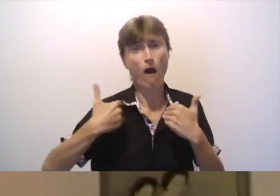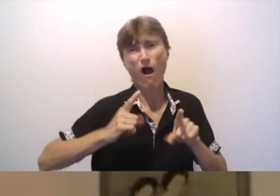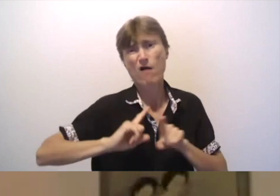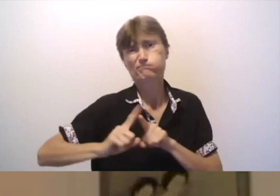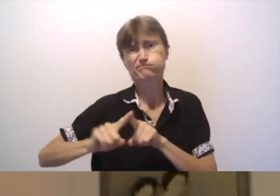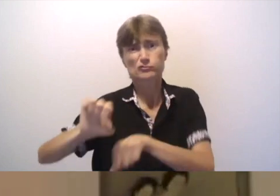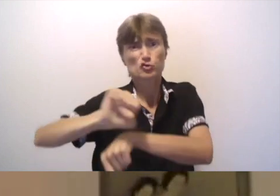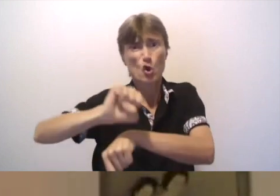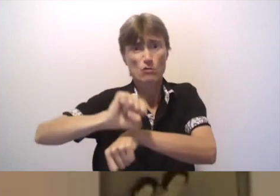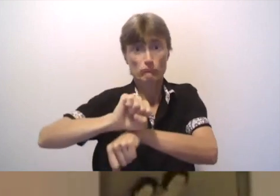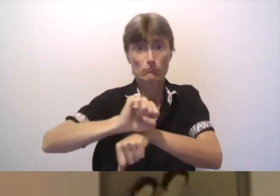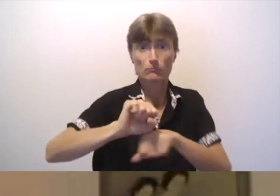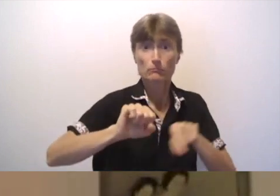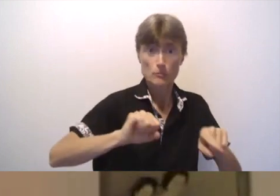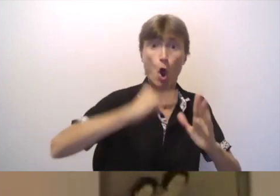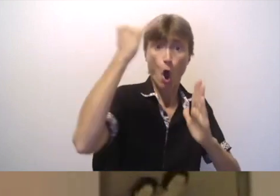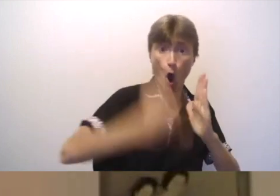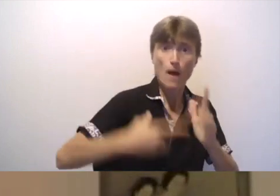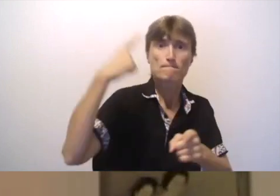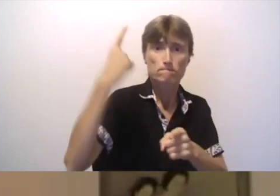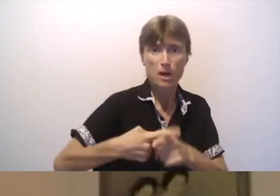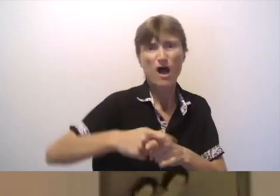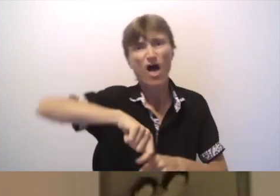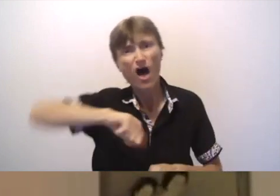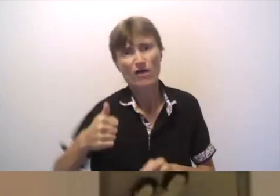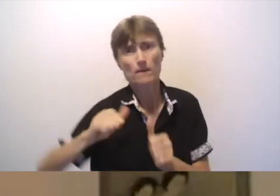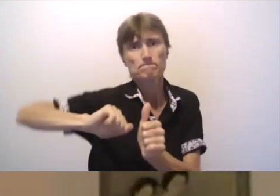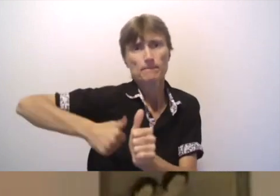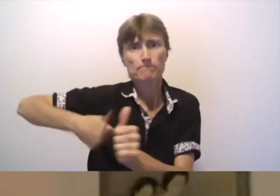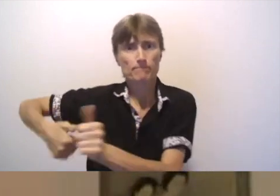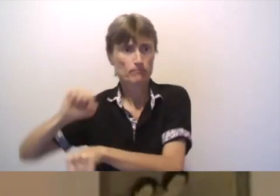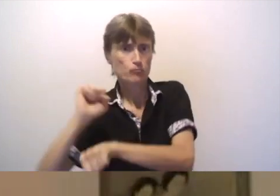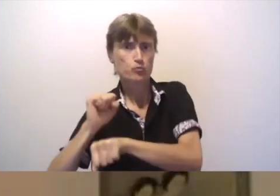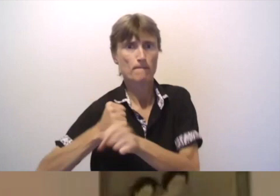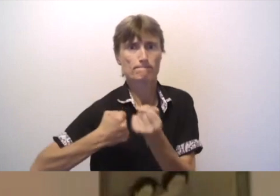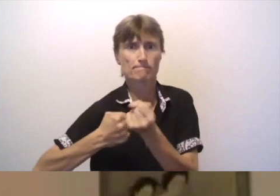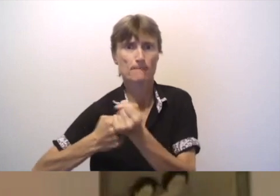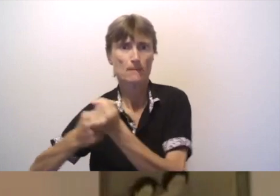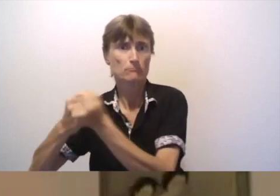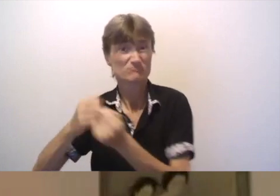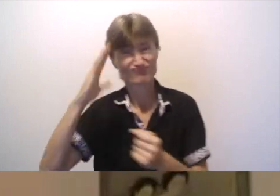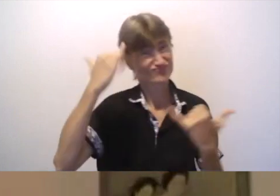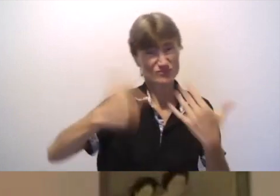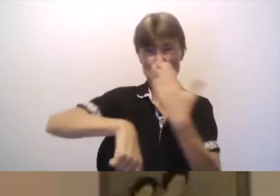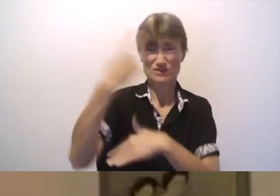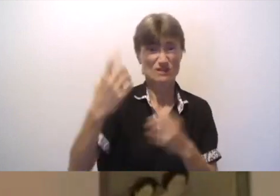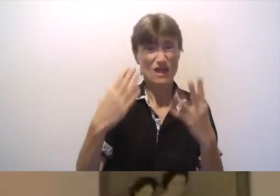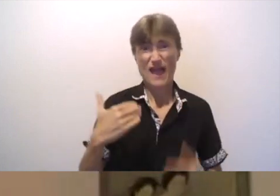practice so in today's economy in today's world many people have multiple jobs they have multiple identities and i